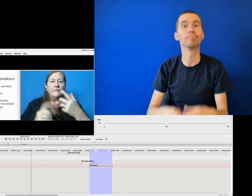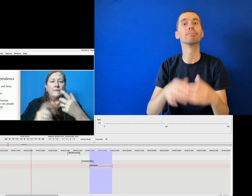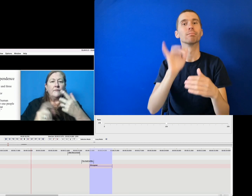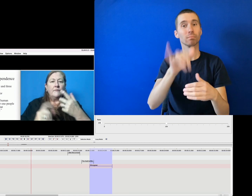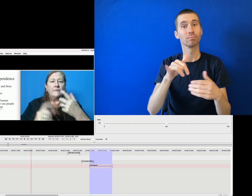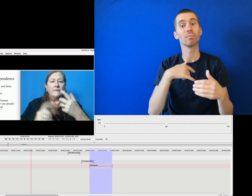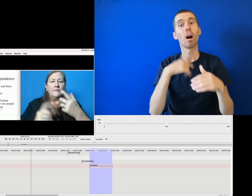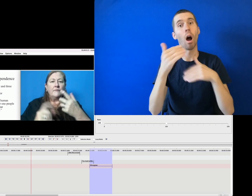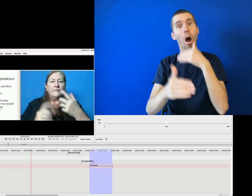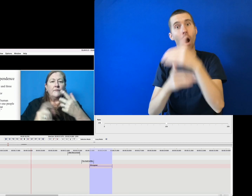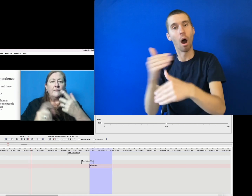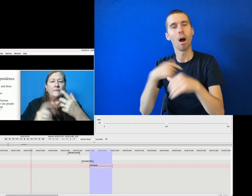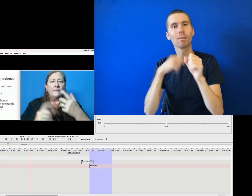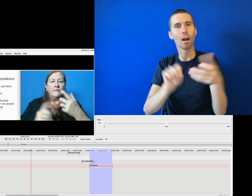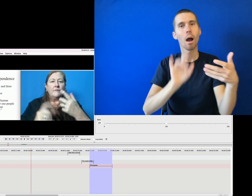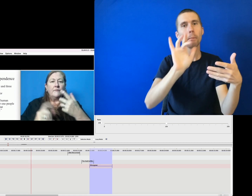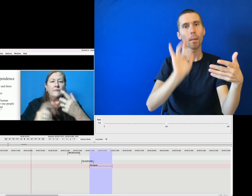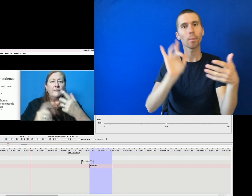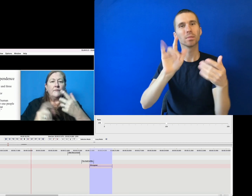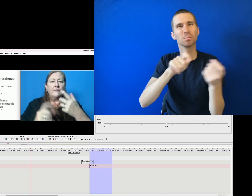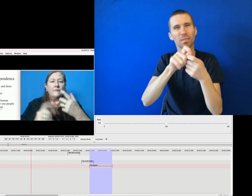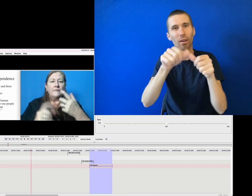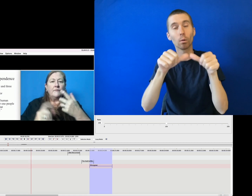With that, I can progress through the video and provide feedback on specific areas.